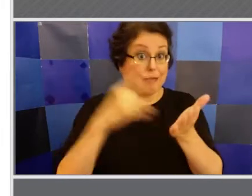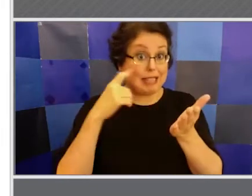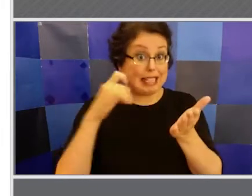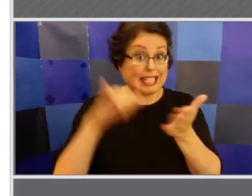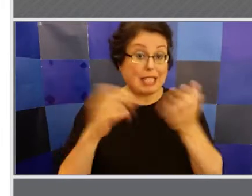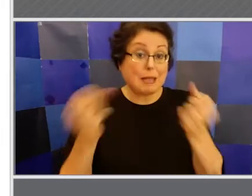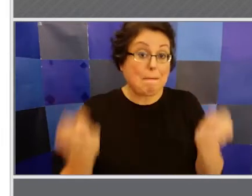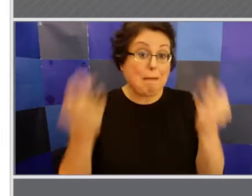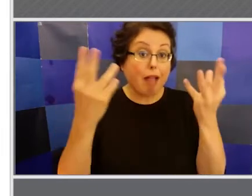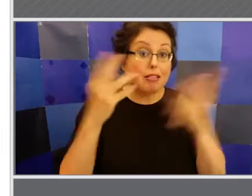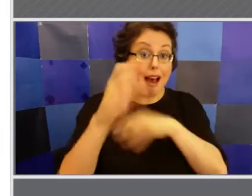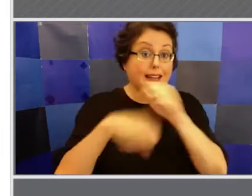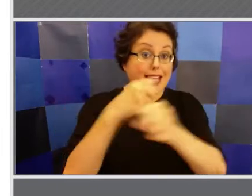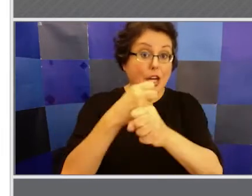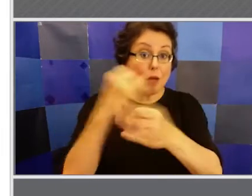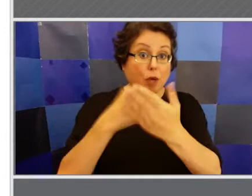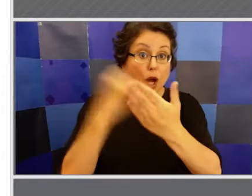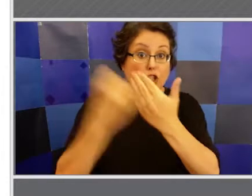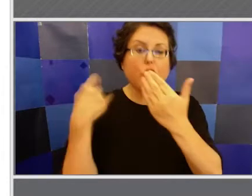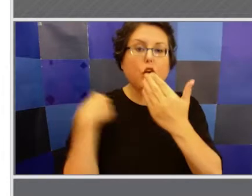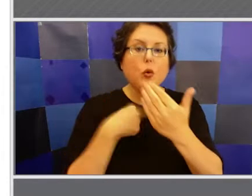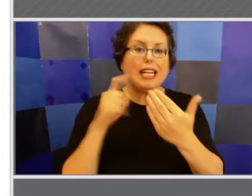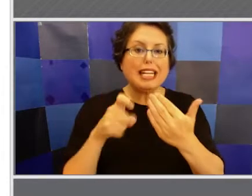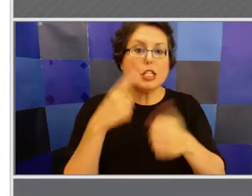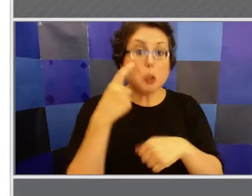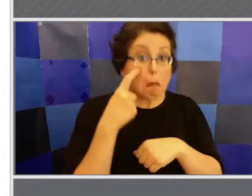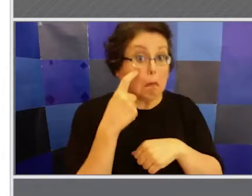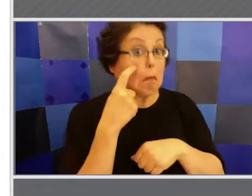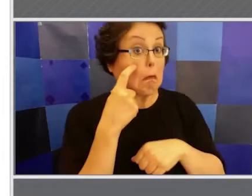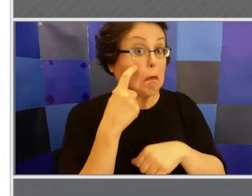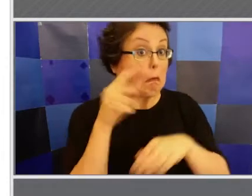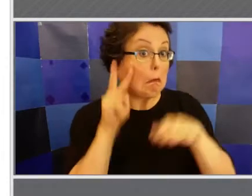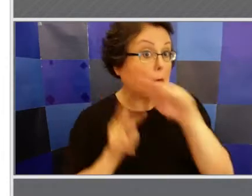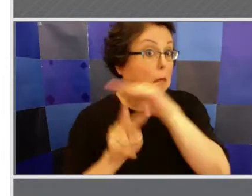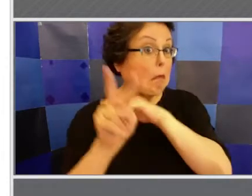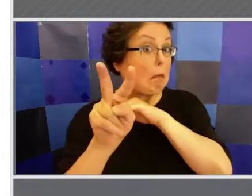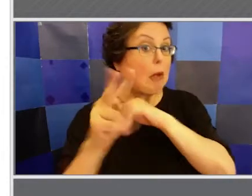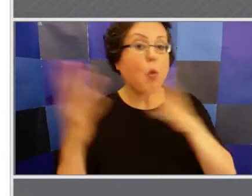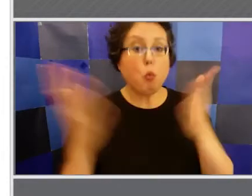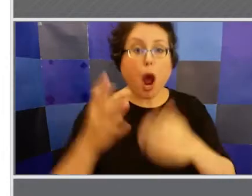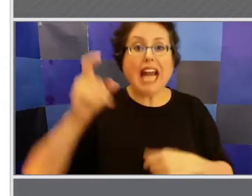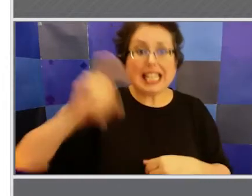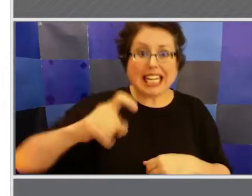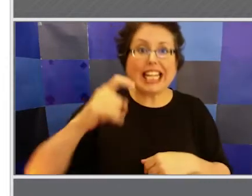We want to be able to anticipate what our needs are for the next five years after that next year.